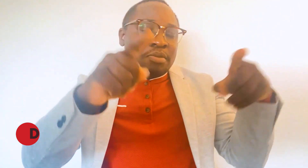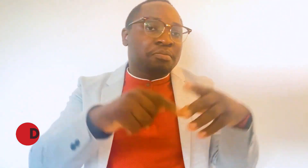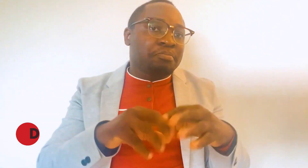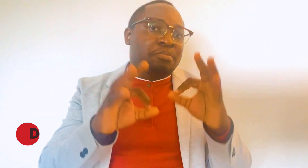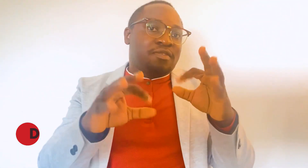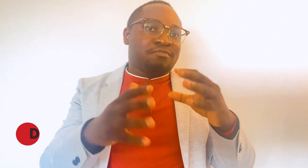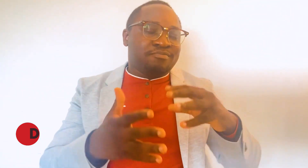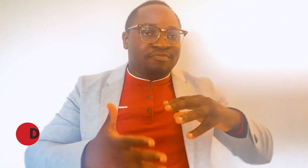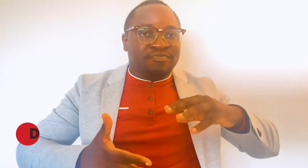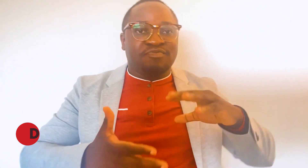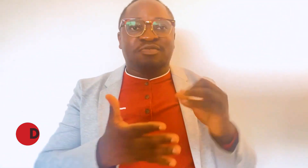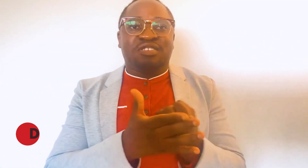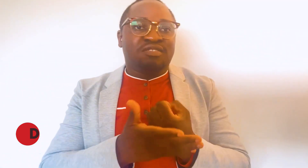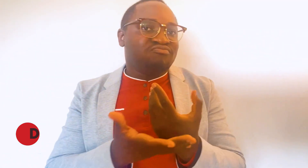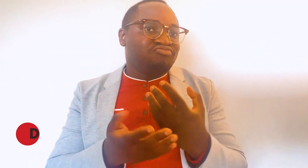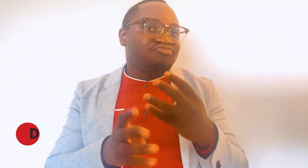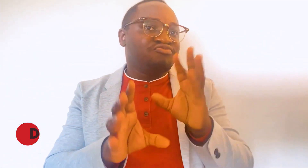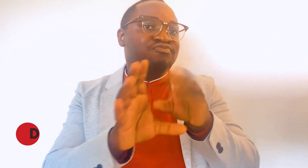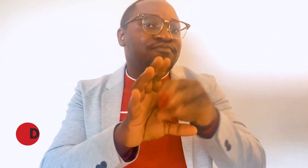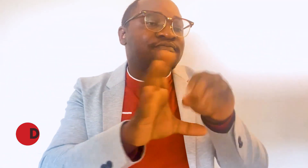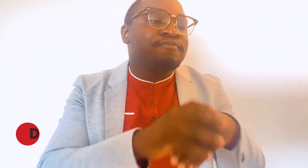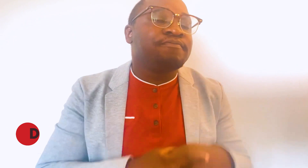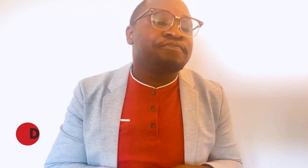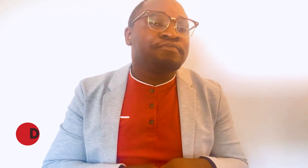more opportunities for me to get involved.